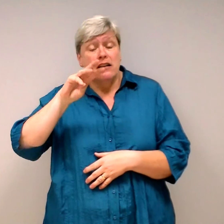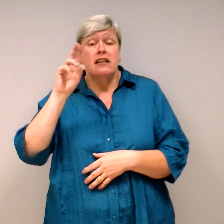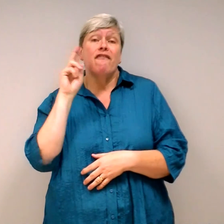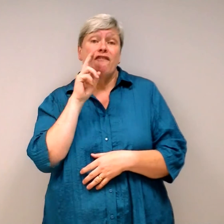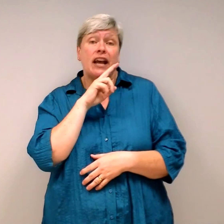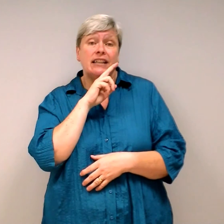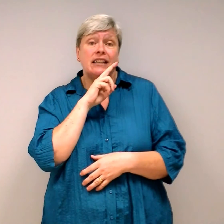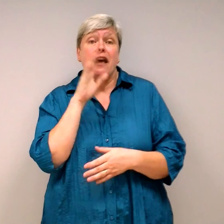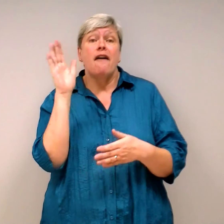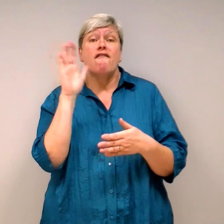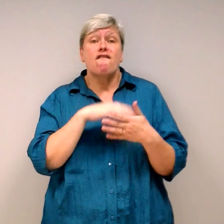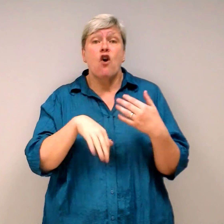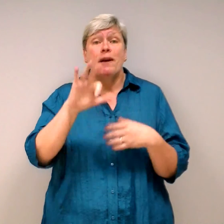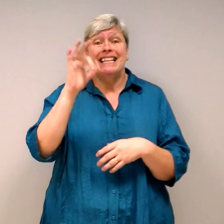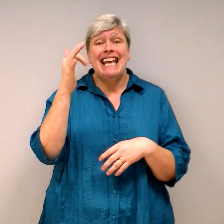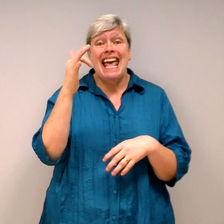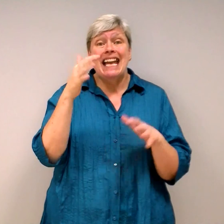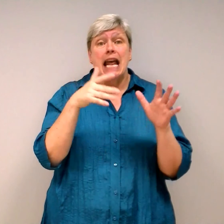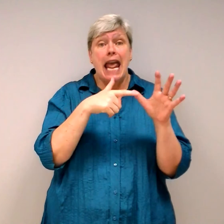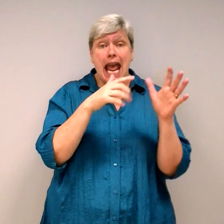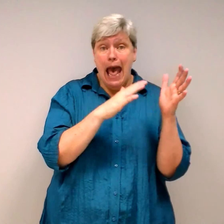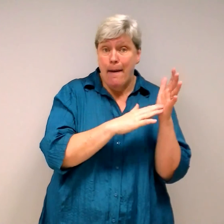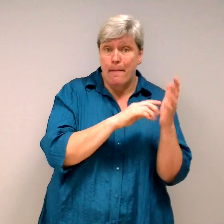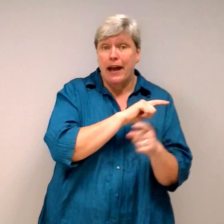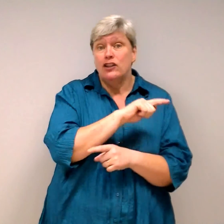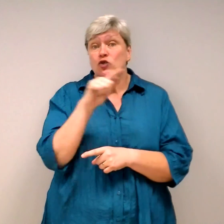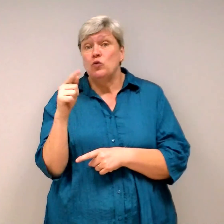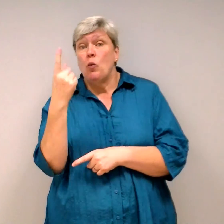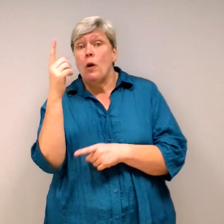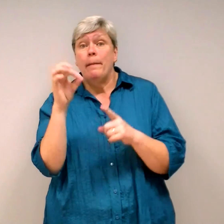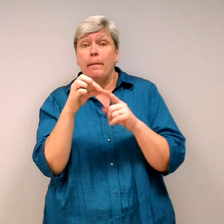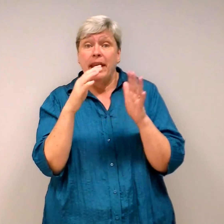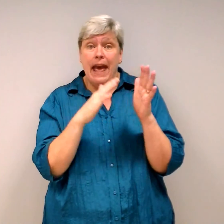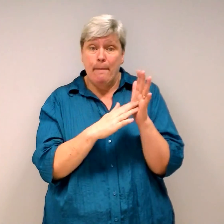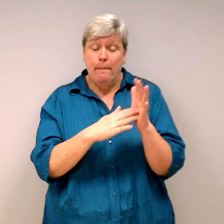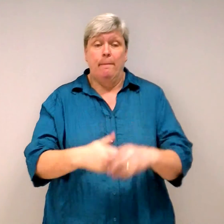from 10am to 1pm.